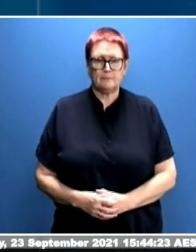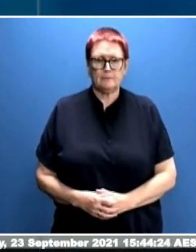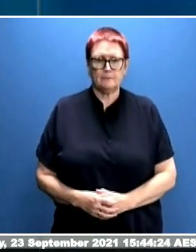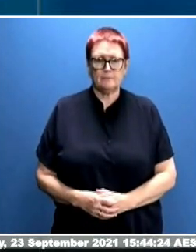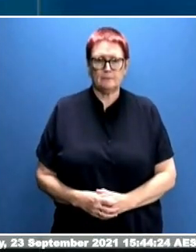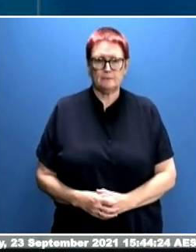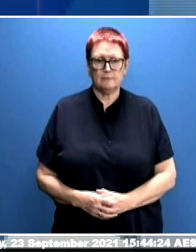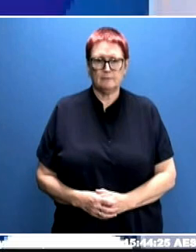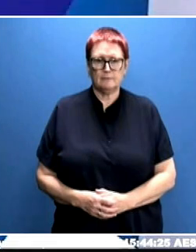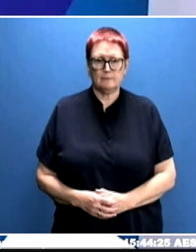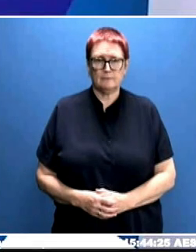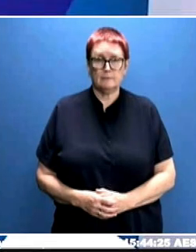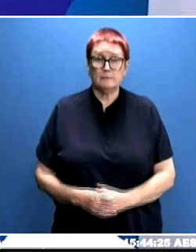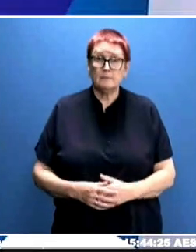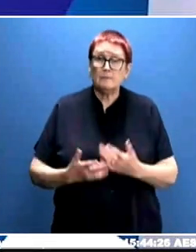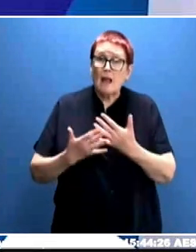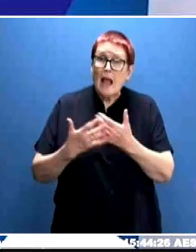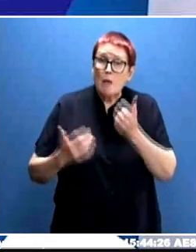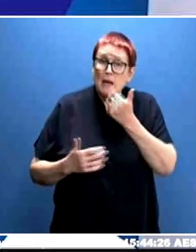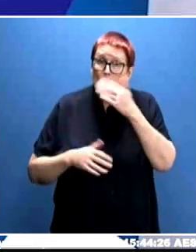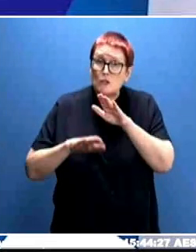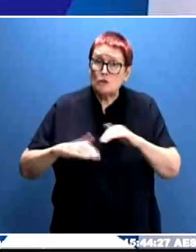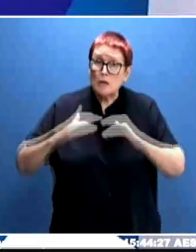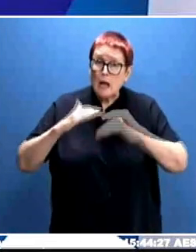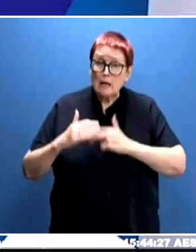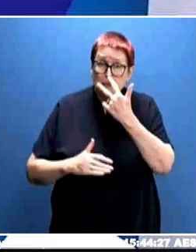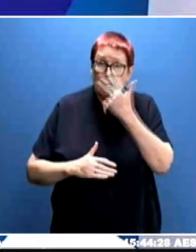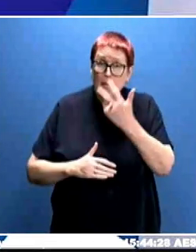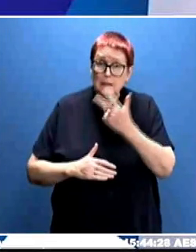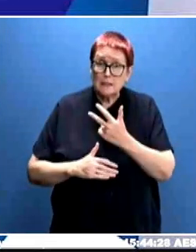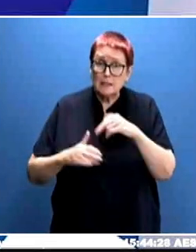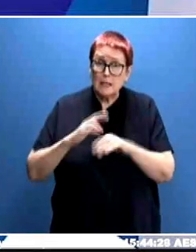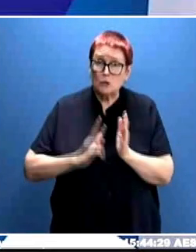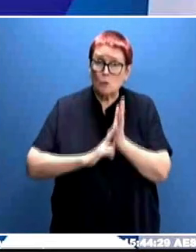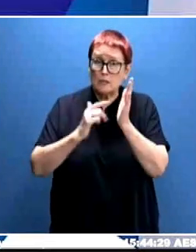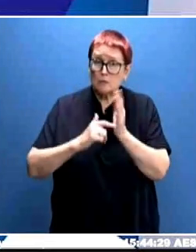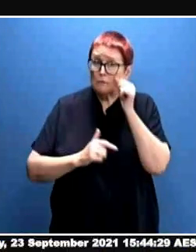Since we're into statistics, how many Aboriginal children under the age of 18 are there in the Territory?